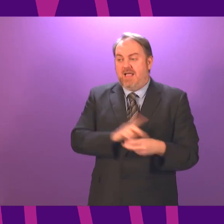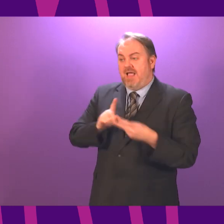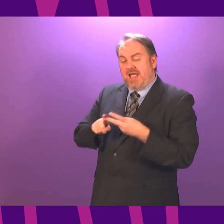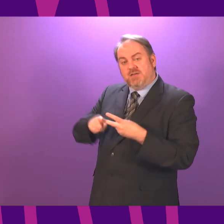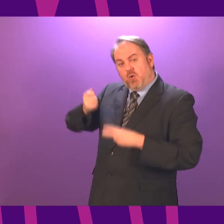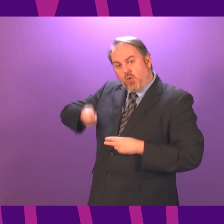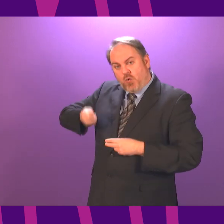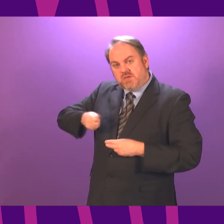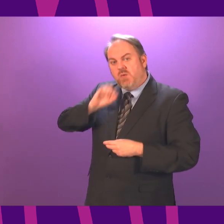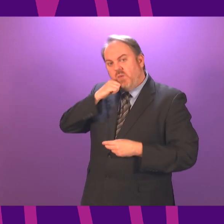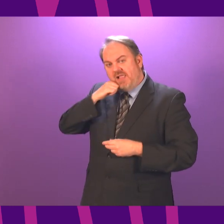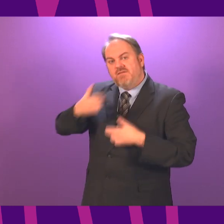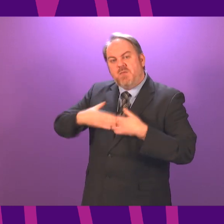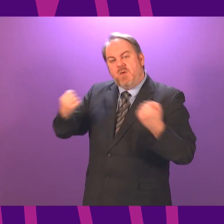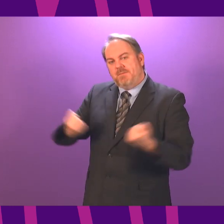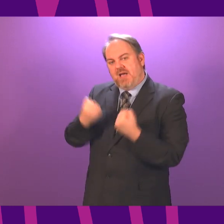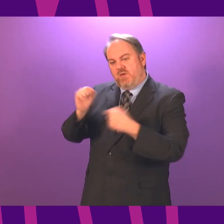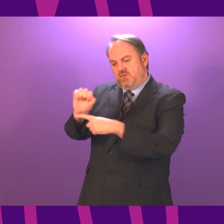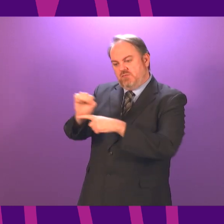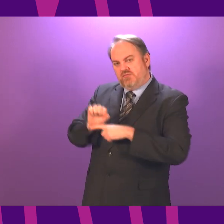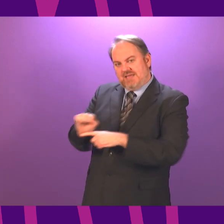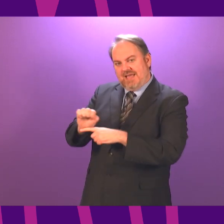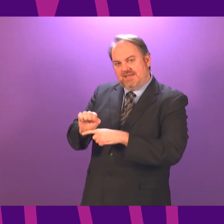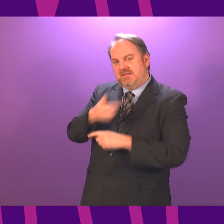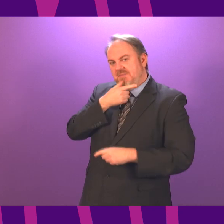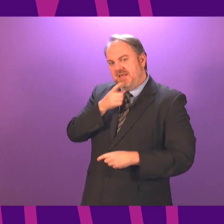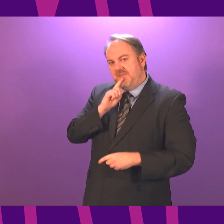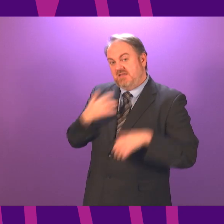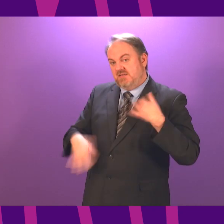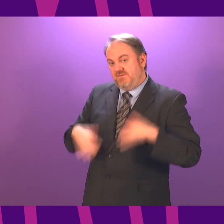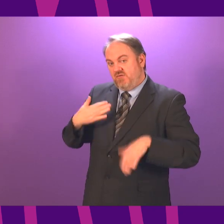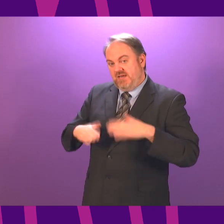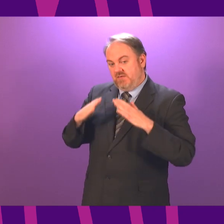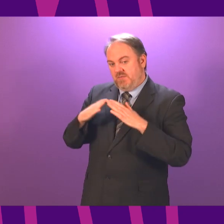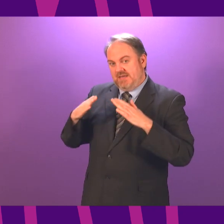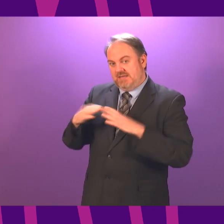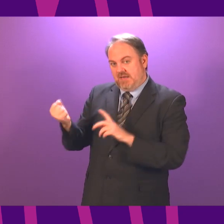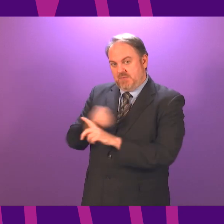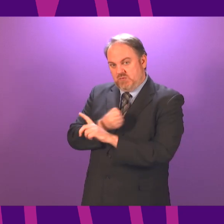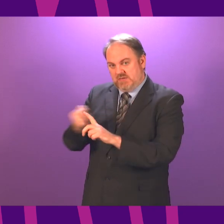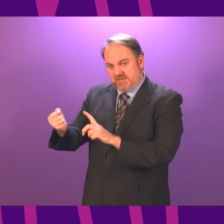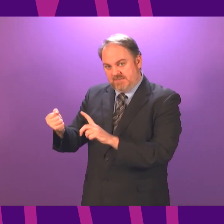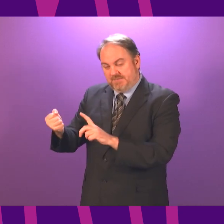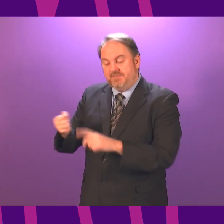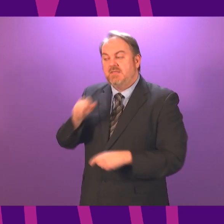people who are at risk. I will very willingly pass Rhoda Grant’s comments about Police Scotland